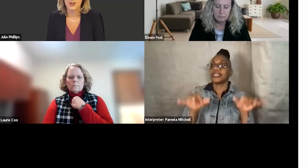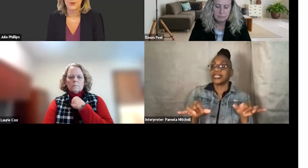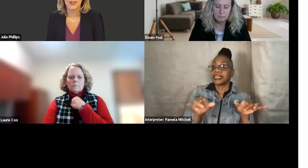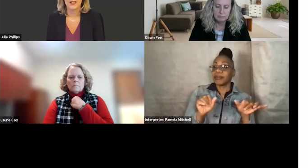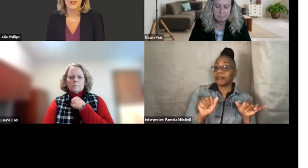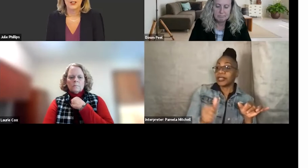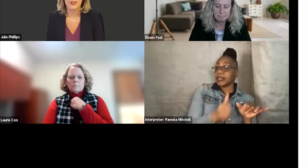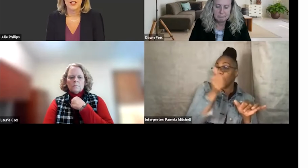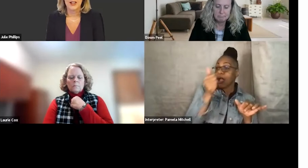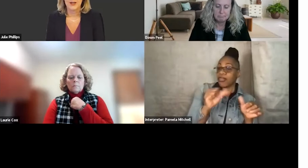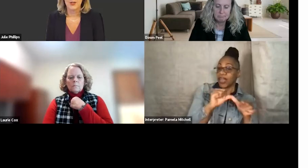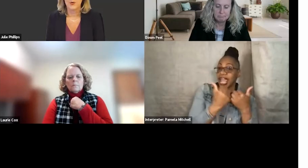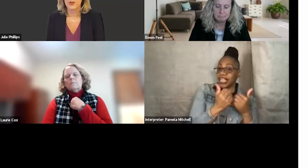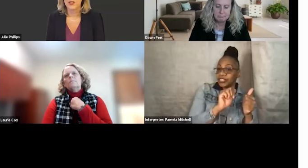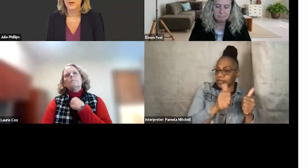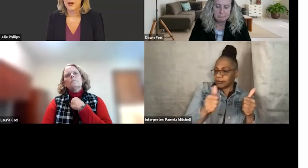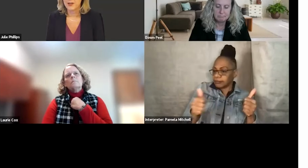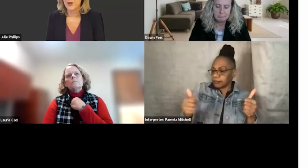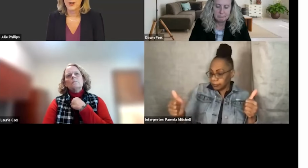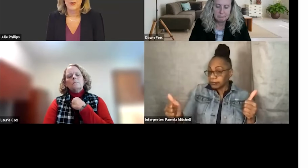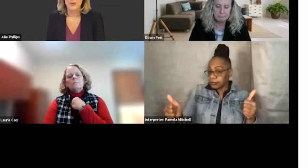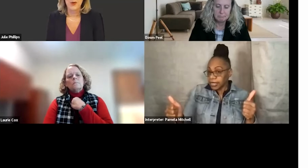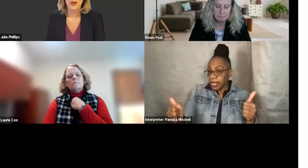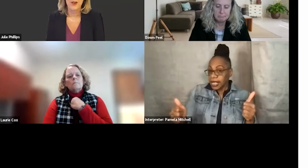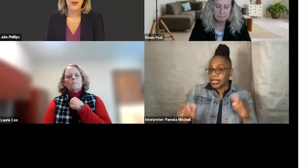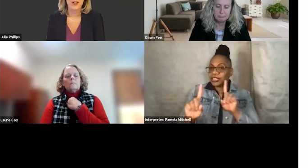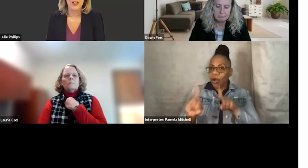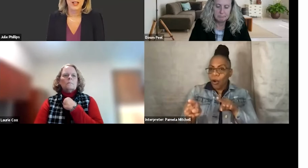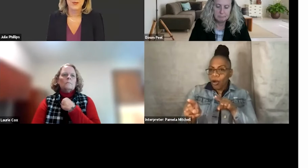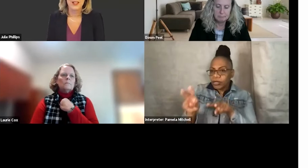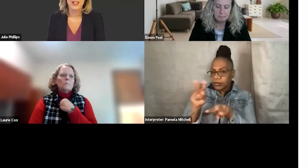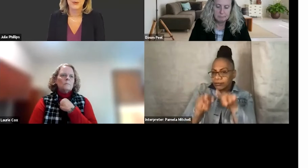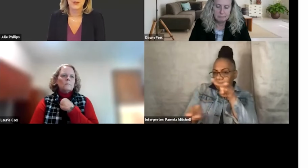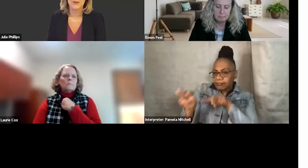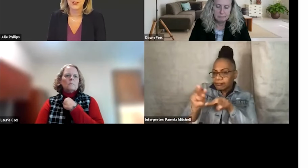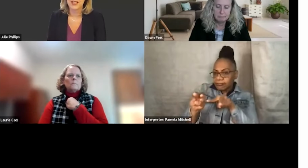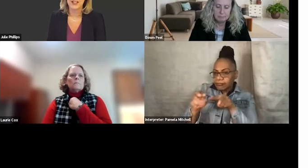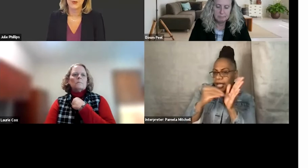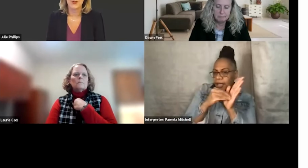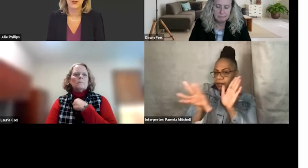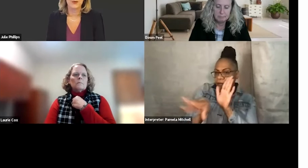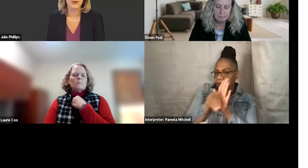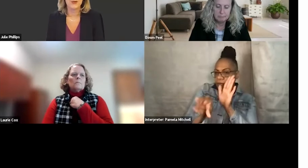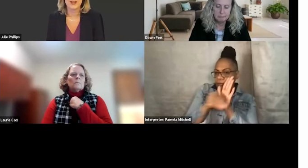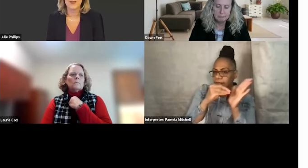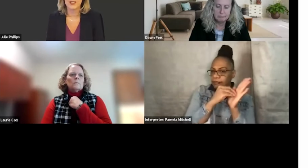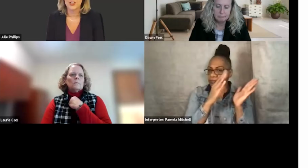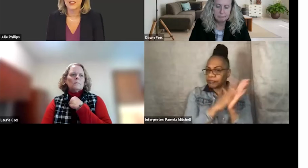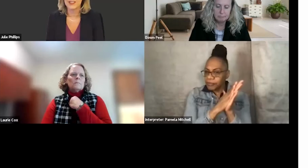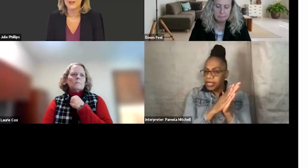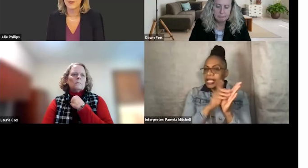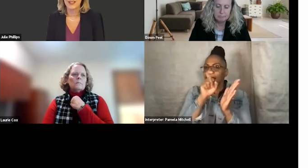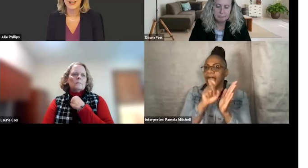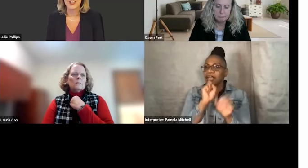So, there is, in order to monitor and report on our KPIs, we first had to work through those definitions